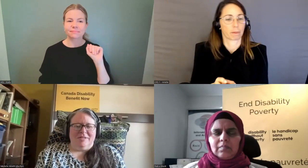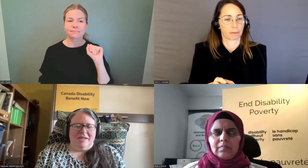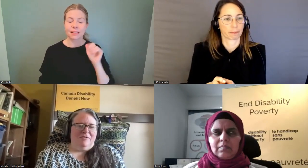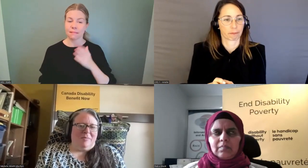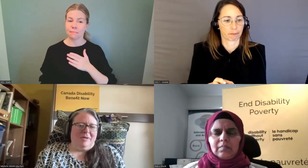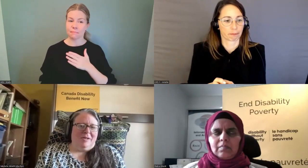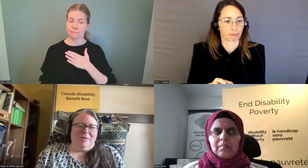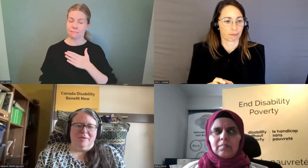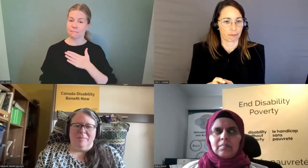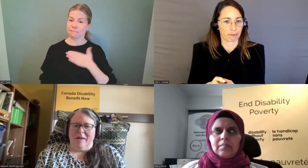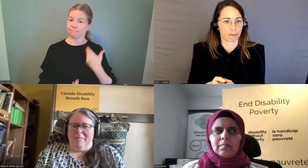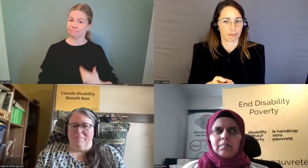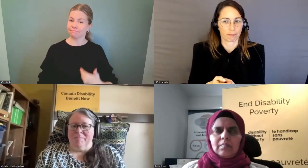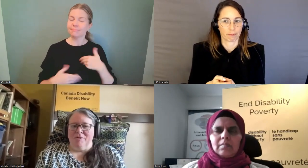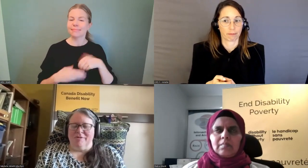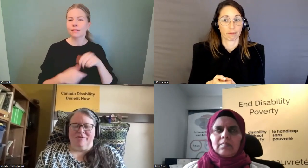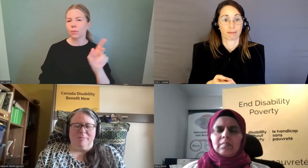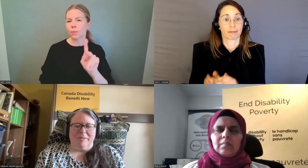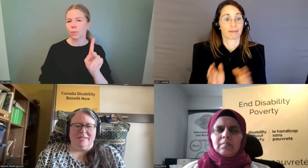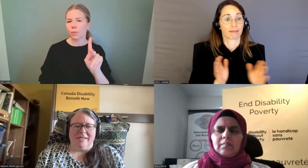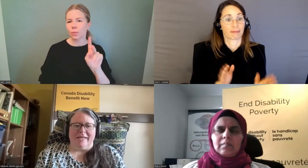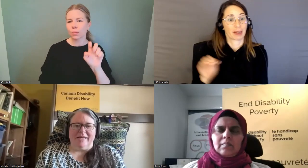FROM KELOWNA IN BEAUTIFUL B.C.